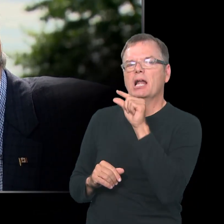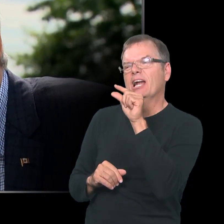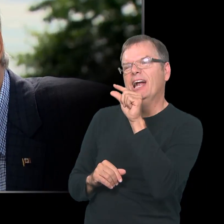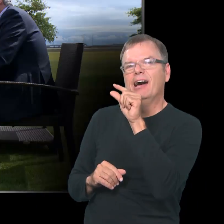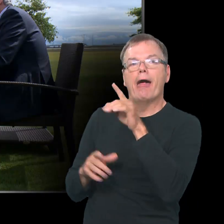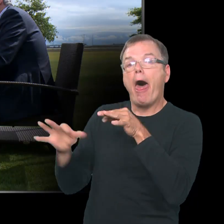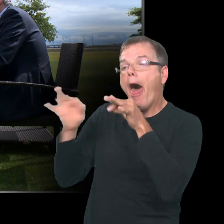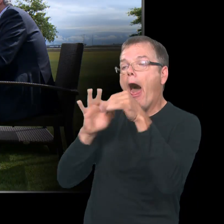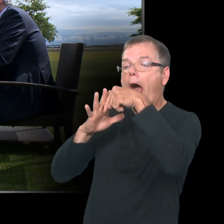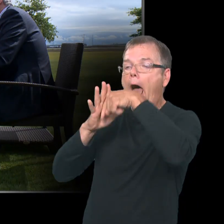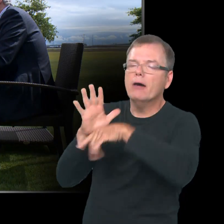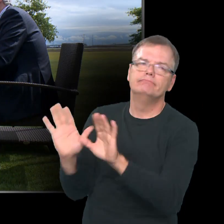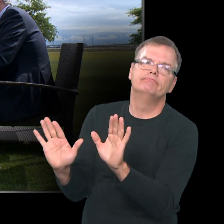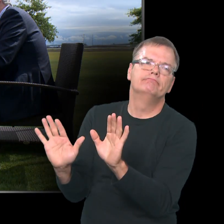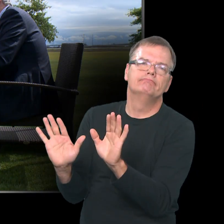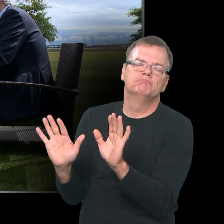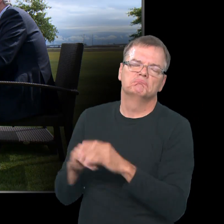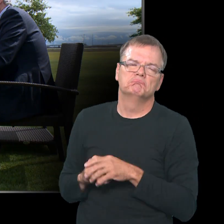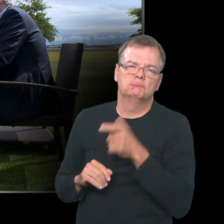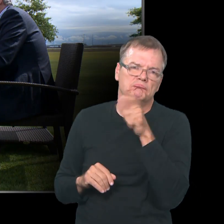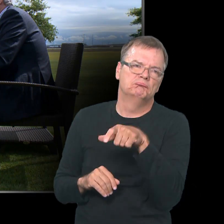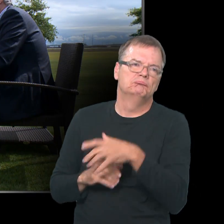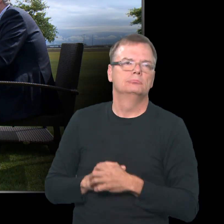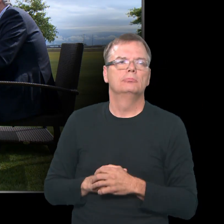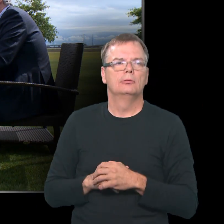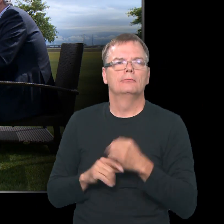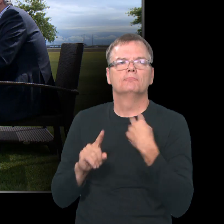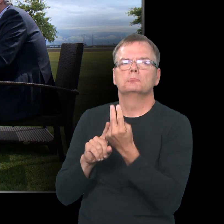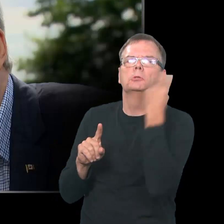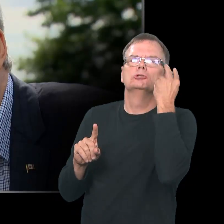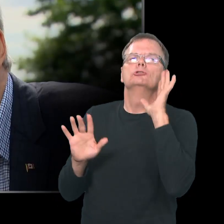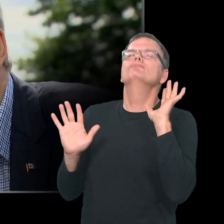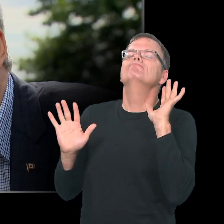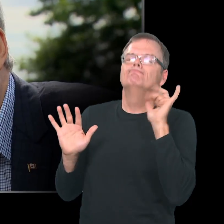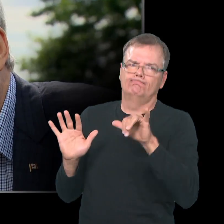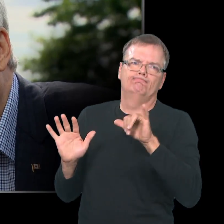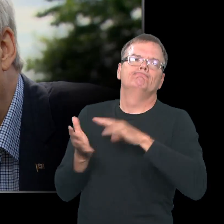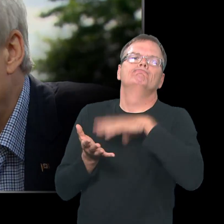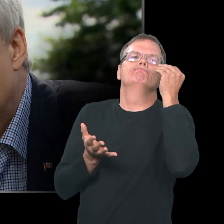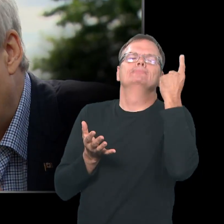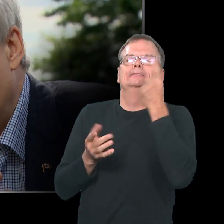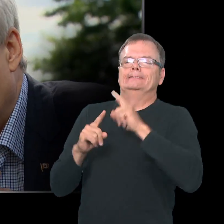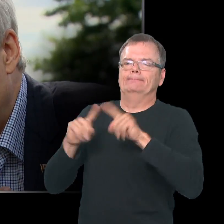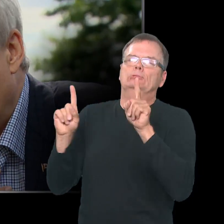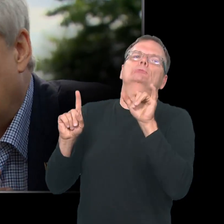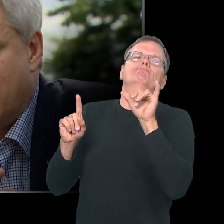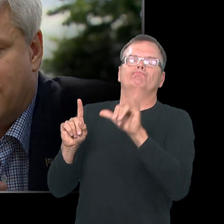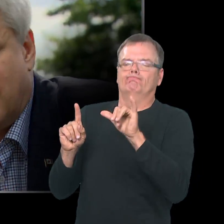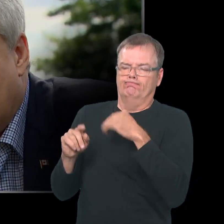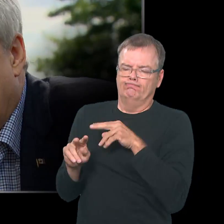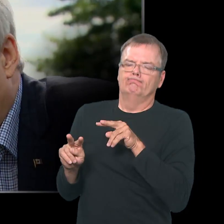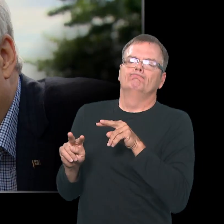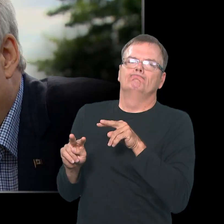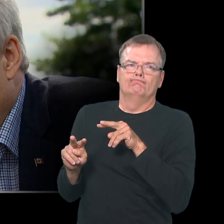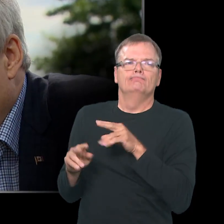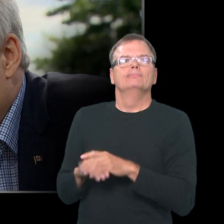Oh, probably a little bit, but I'm not going to bare my soul here. Well, why not? We always go back and look, how could we have done it differently?